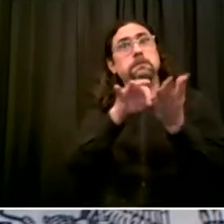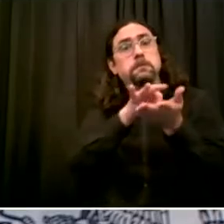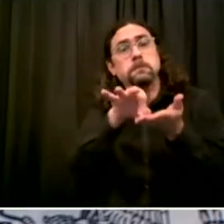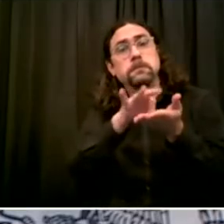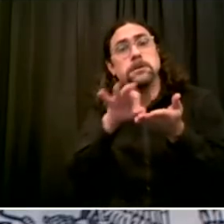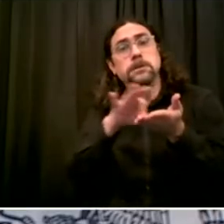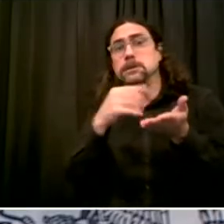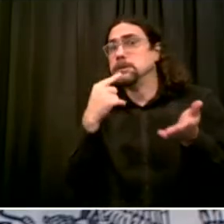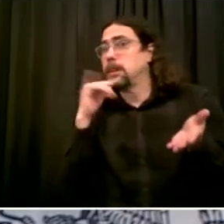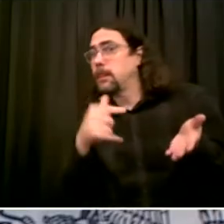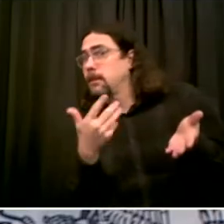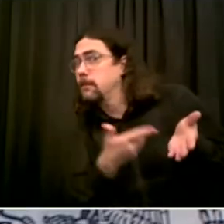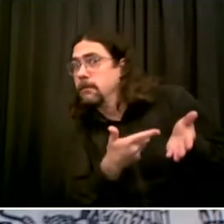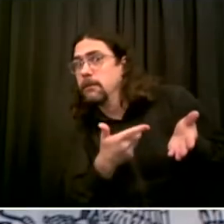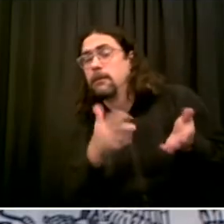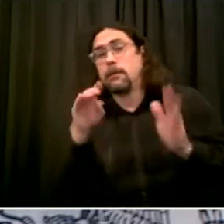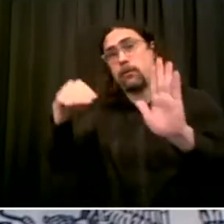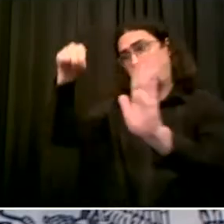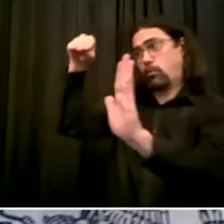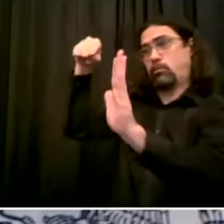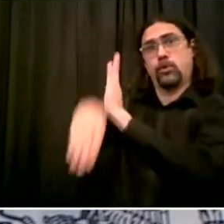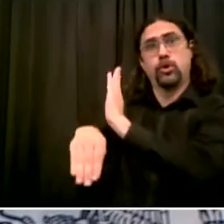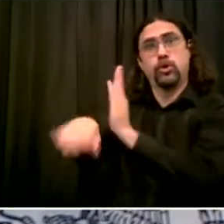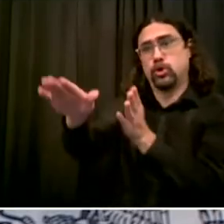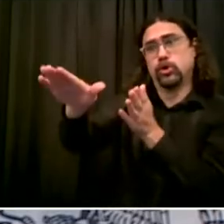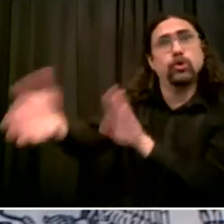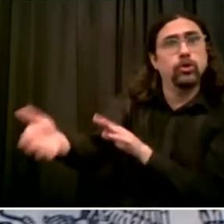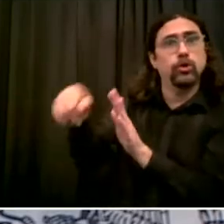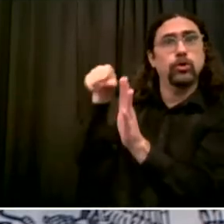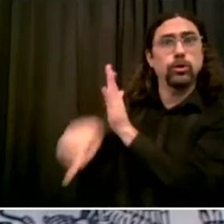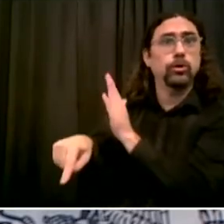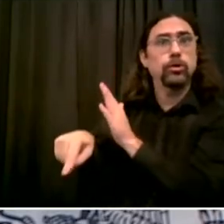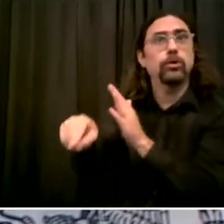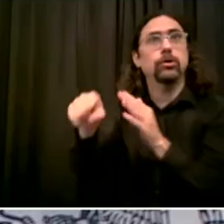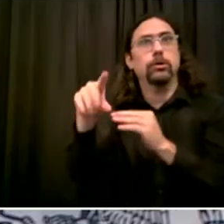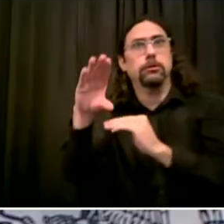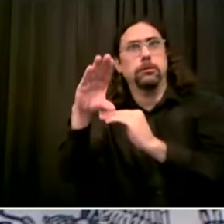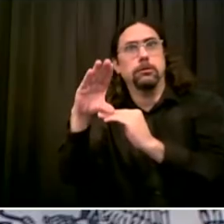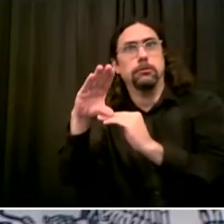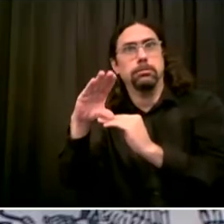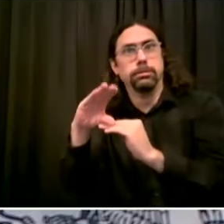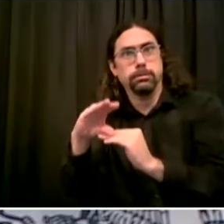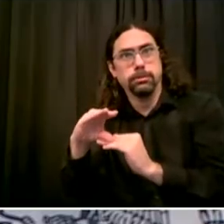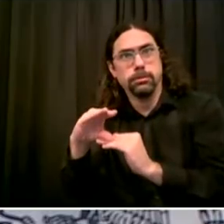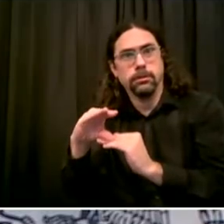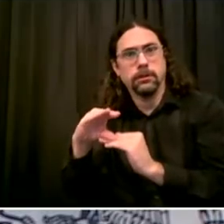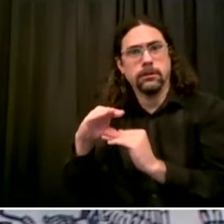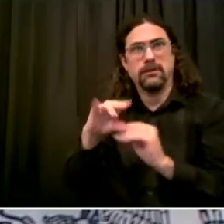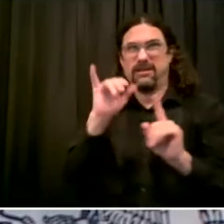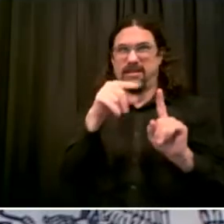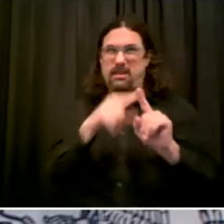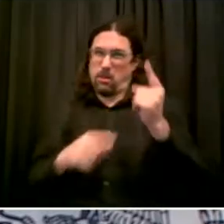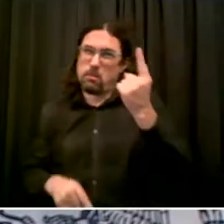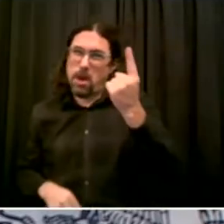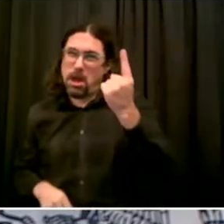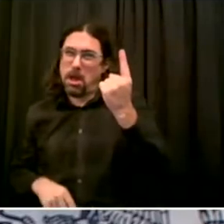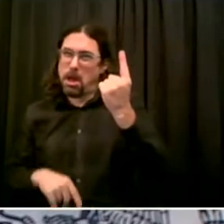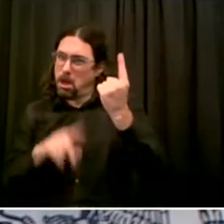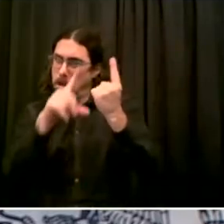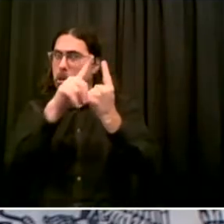POINT DO YOU THINK WE NEED A DIFFERENT OR PERHAPS MORE IMMEDIATE